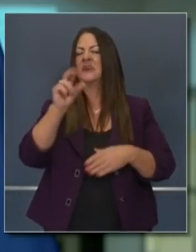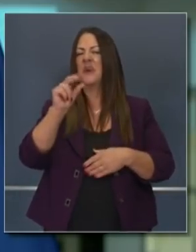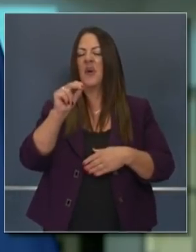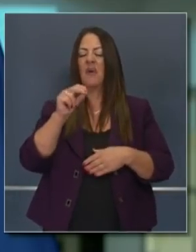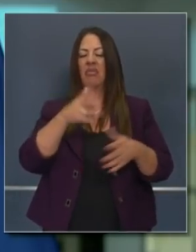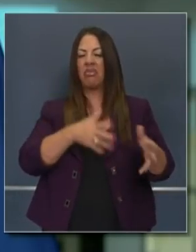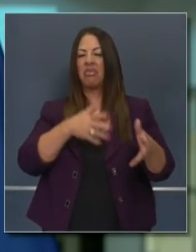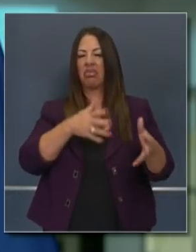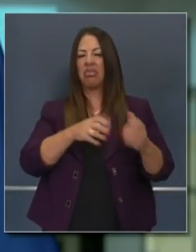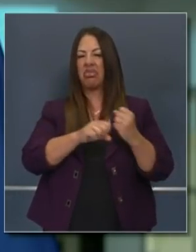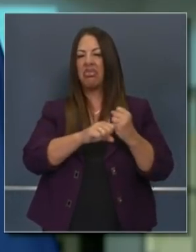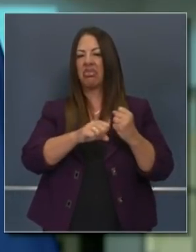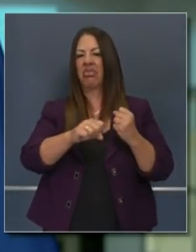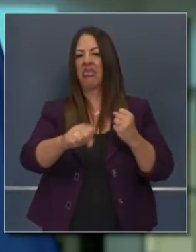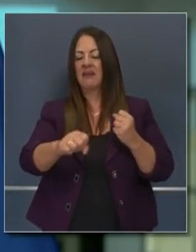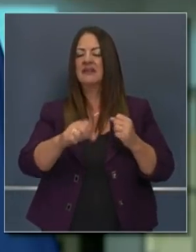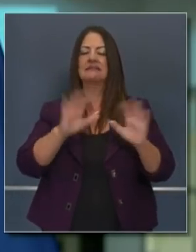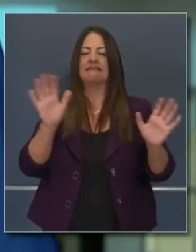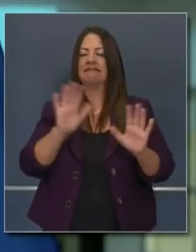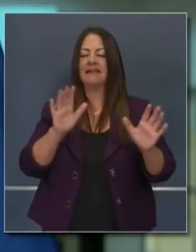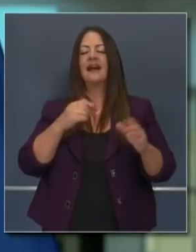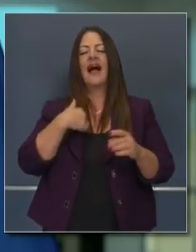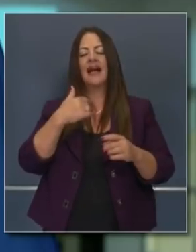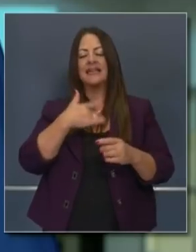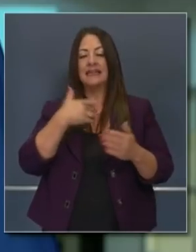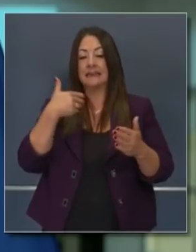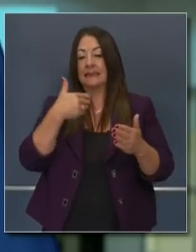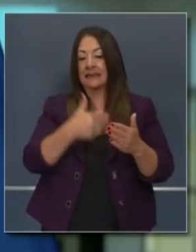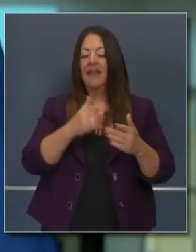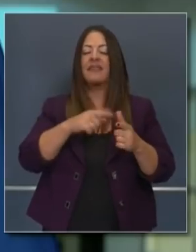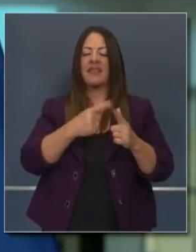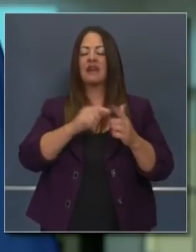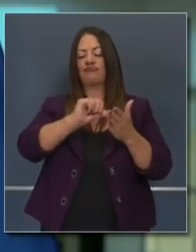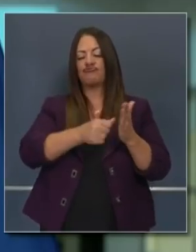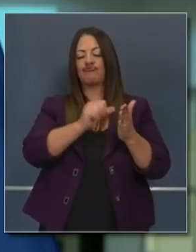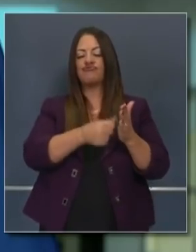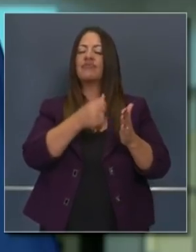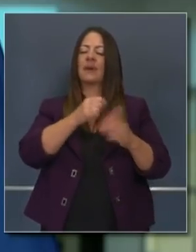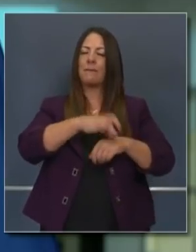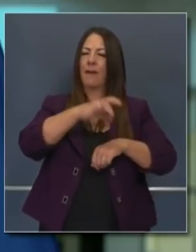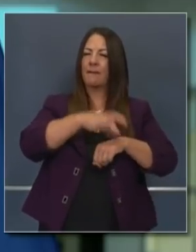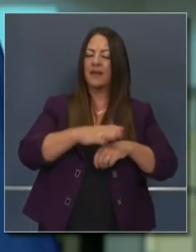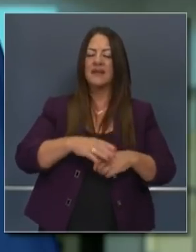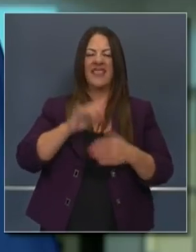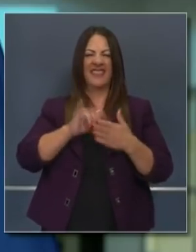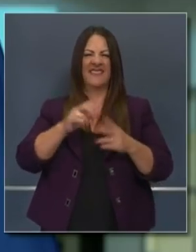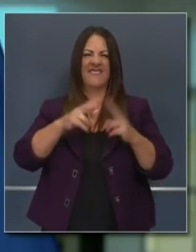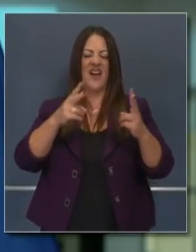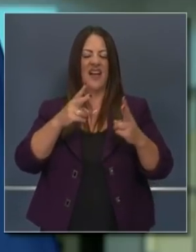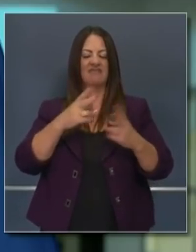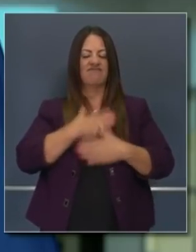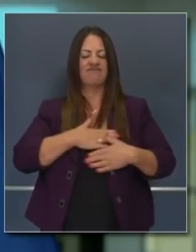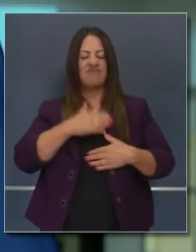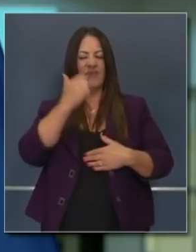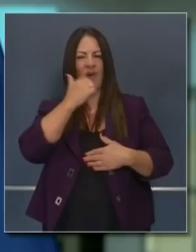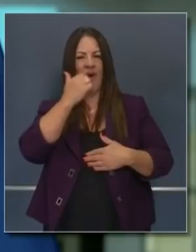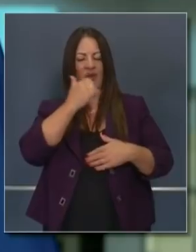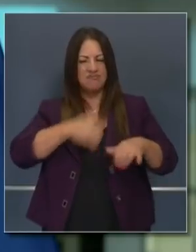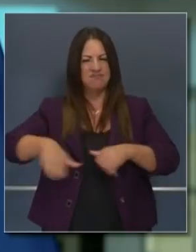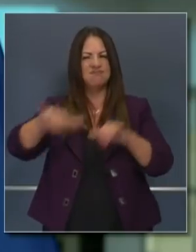I WOULD ONLY ADVISE PEOPLE IF YOU DO THAT DON'T CARVE THEM AS NOW THEY HAVE TO BE CLEANED UP BUT AGAIN I DIGRESS.